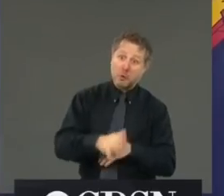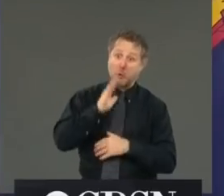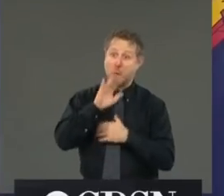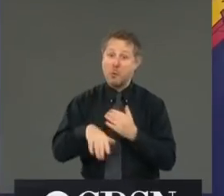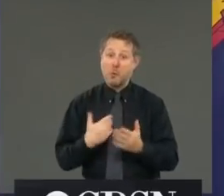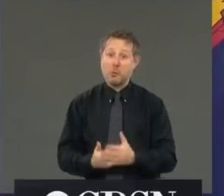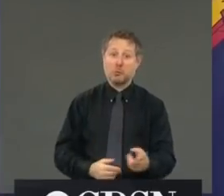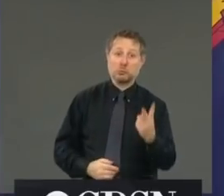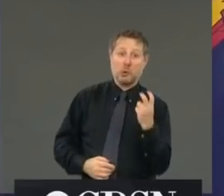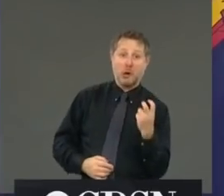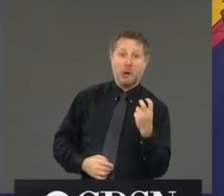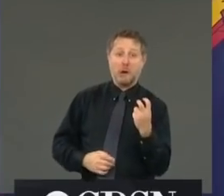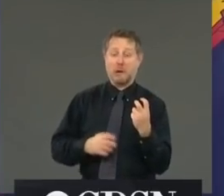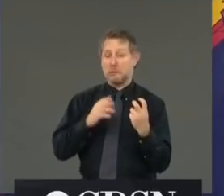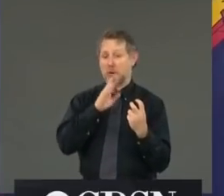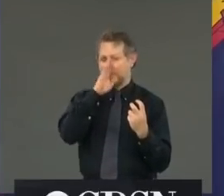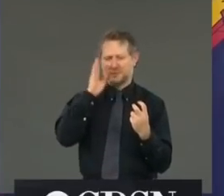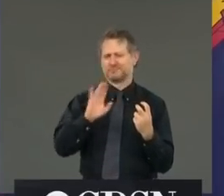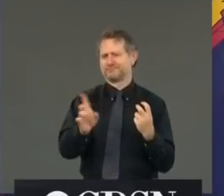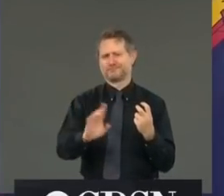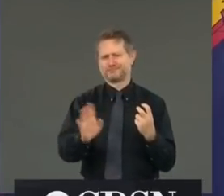THE CITY OFTEN WILL MAKE POLICY